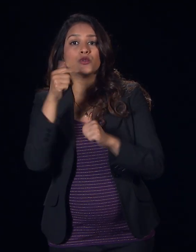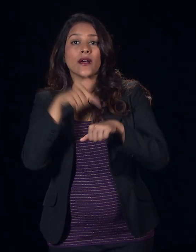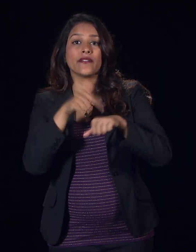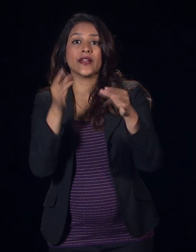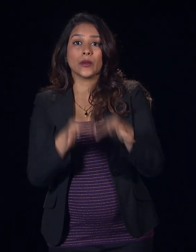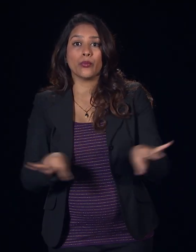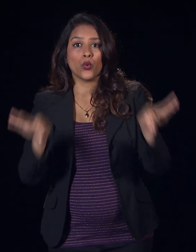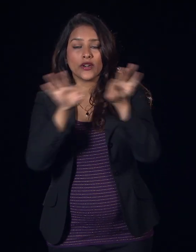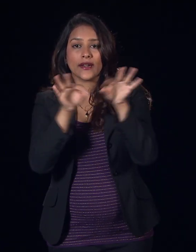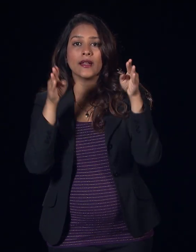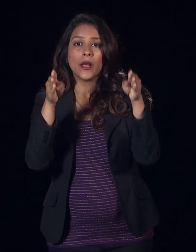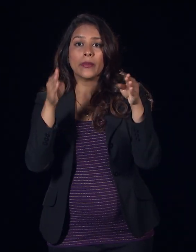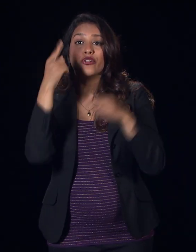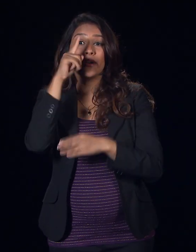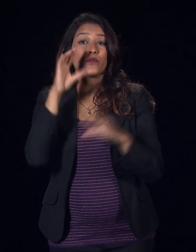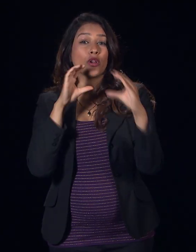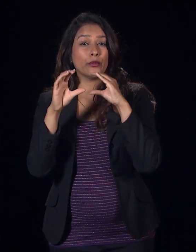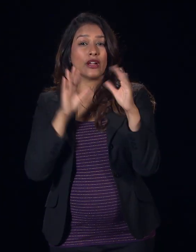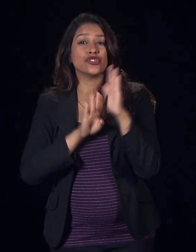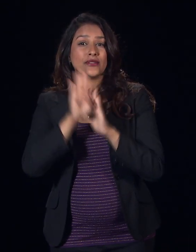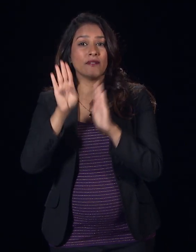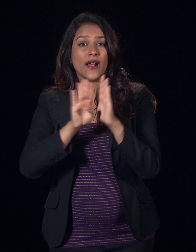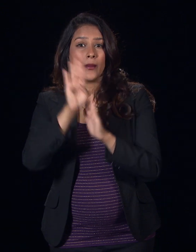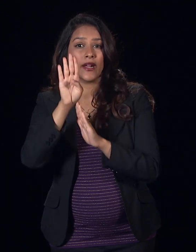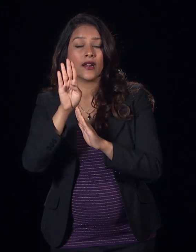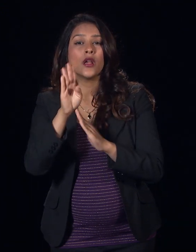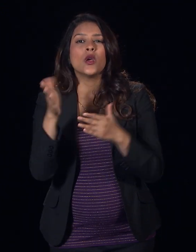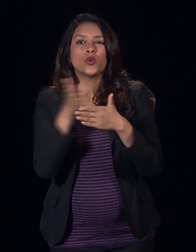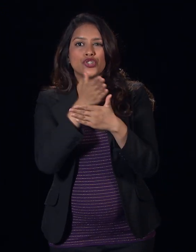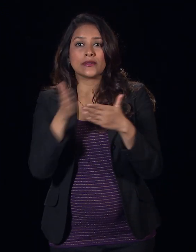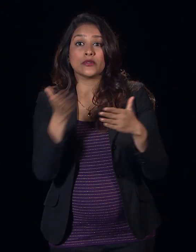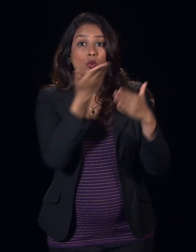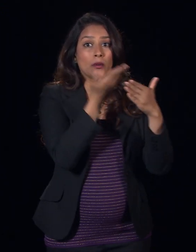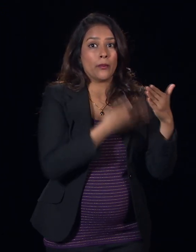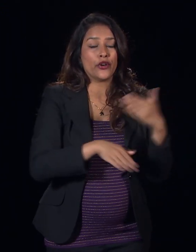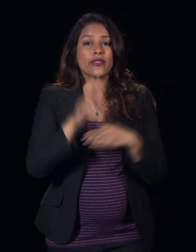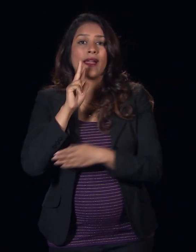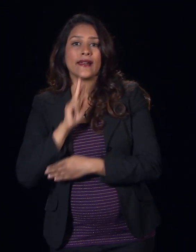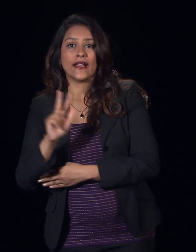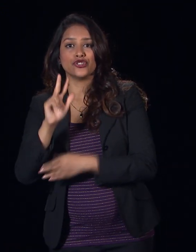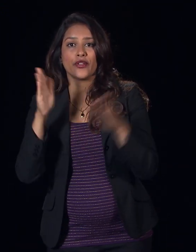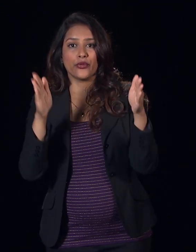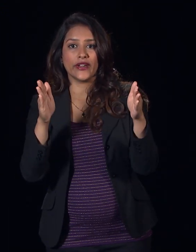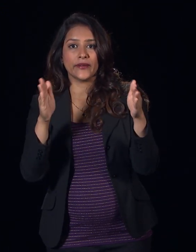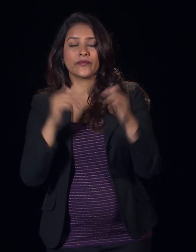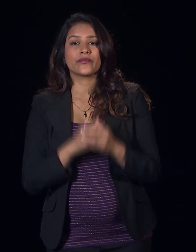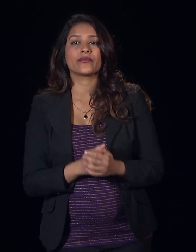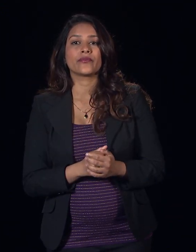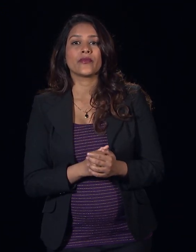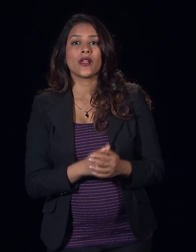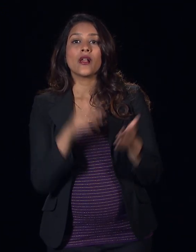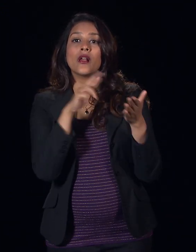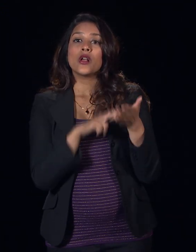of the important period for communication development, which is between birth and age 3.